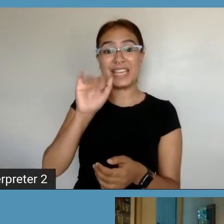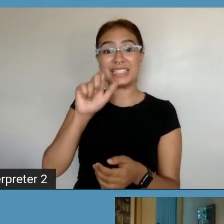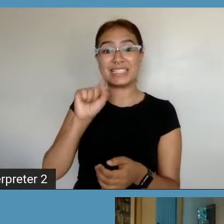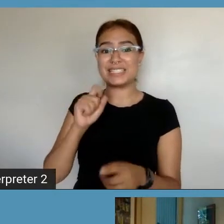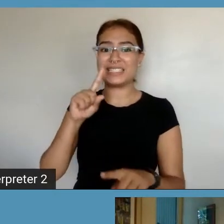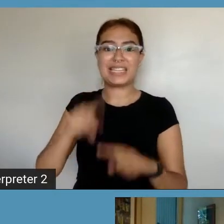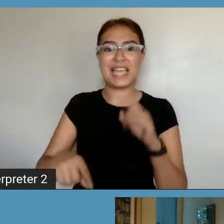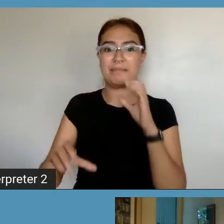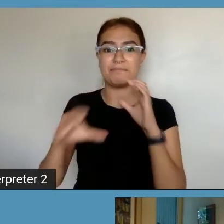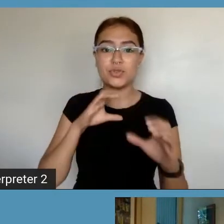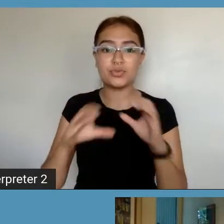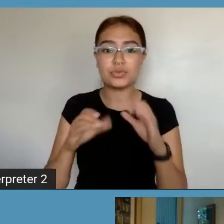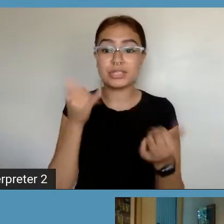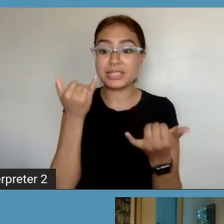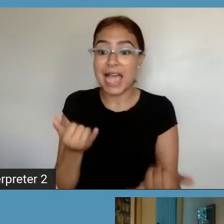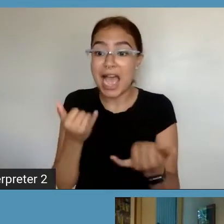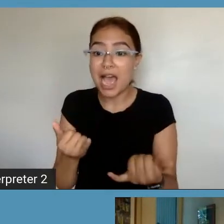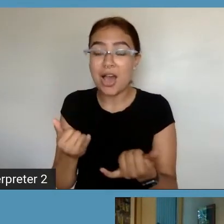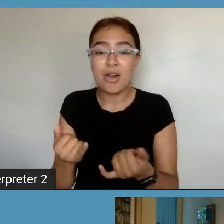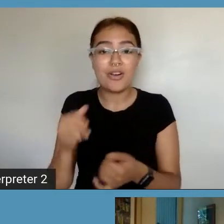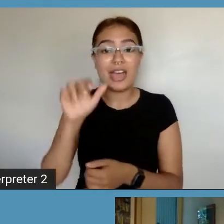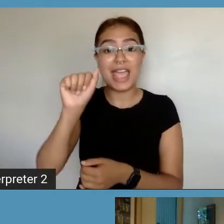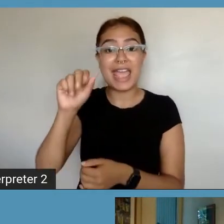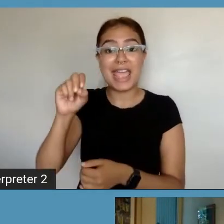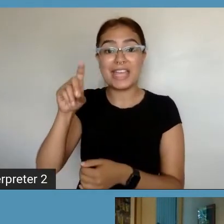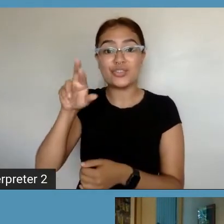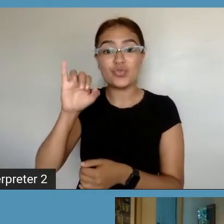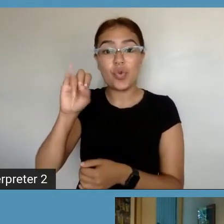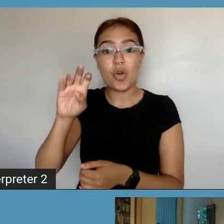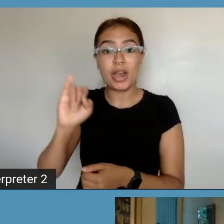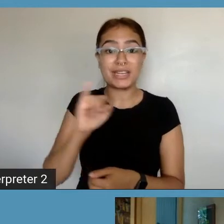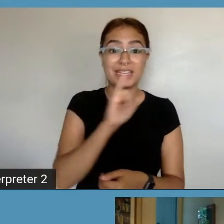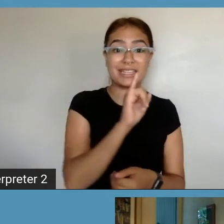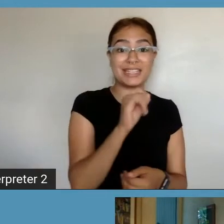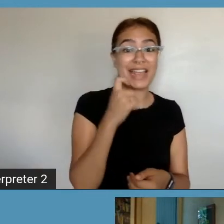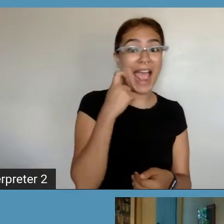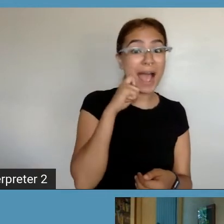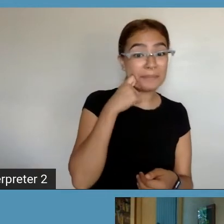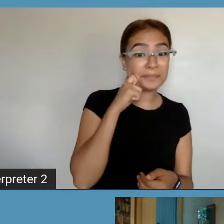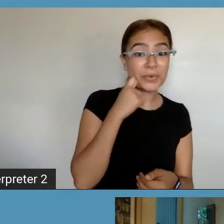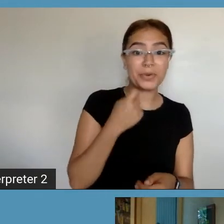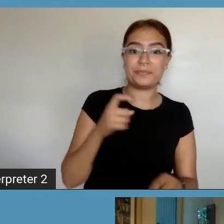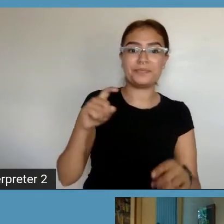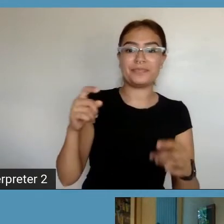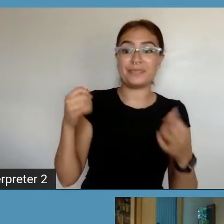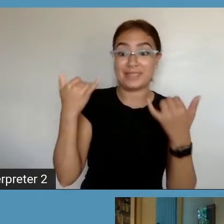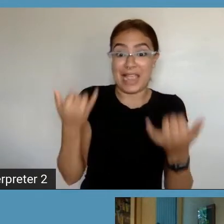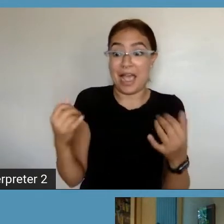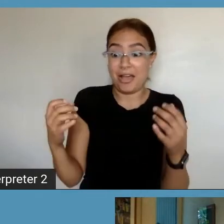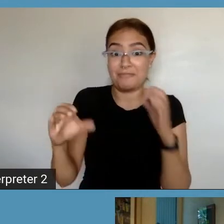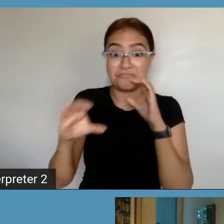systems are compatible. That didn't happen five years ago, three years ago. Now you can get apps,